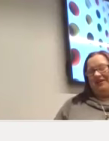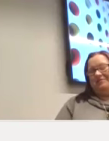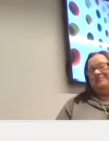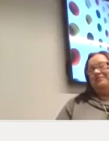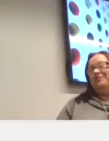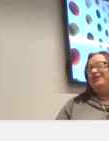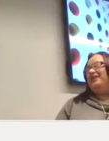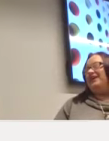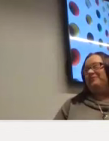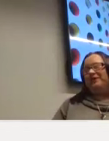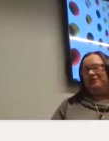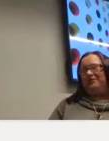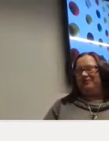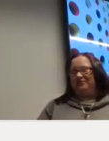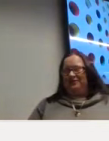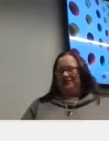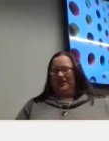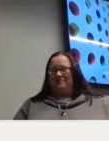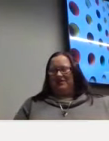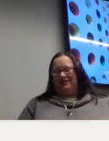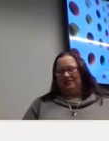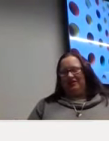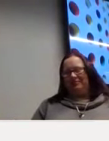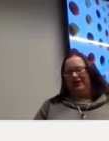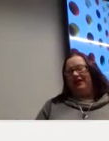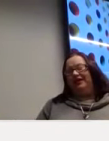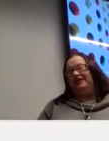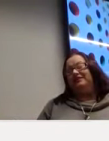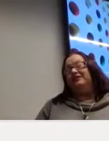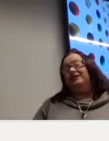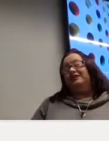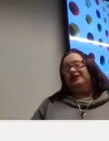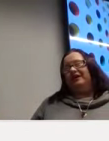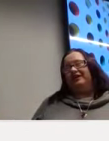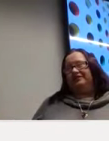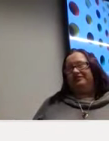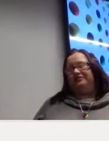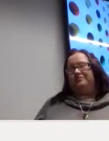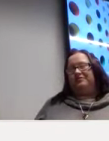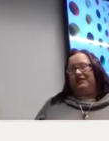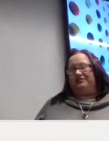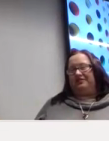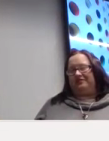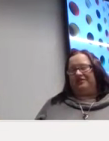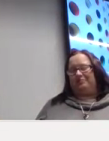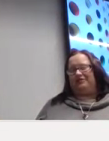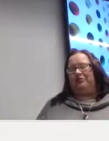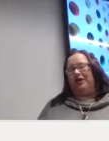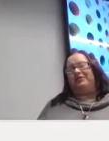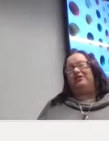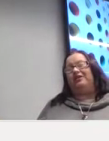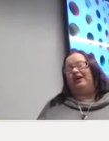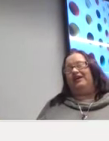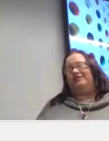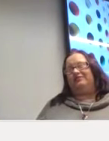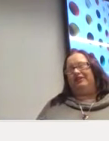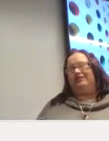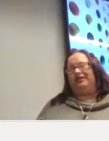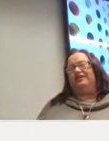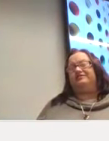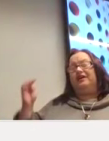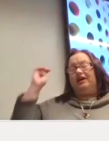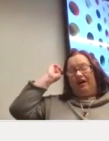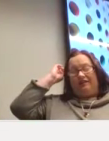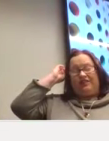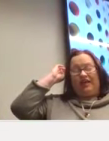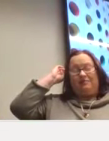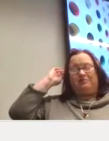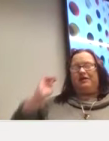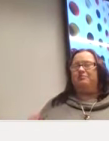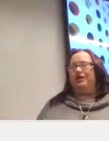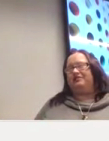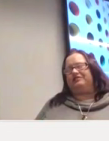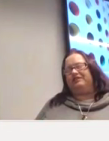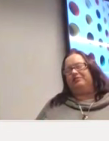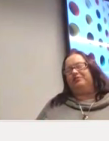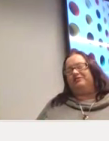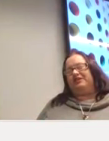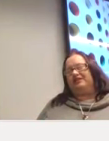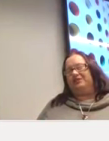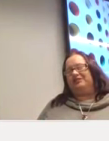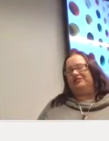Okay.